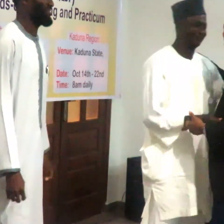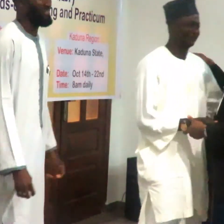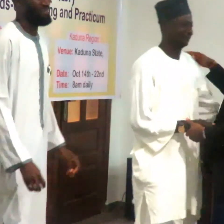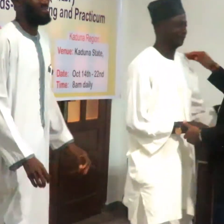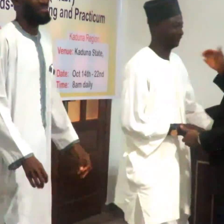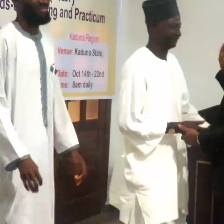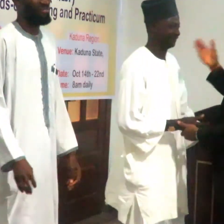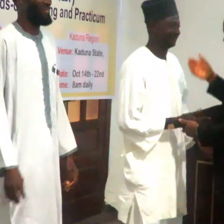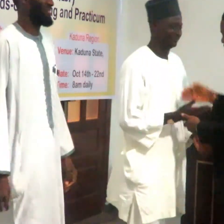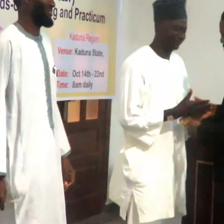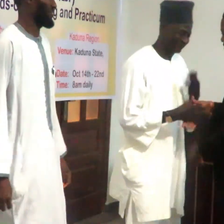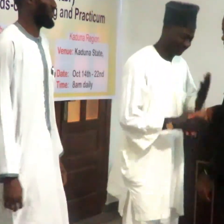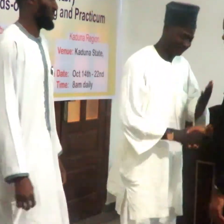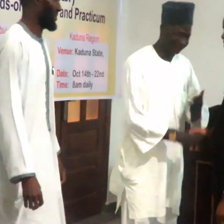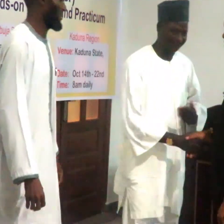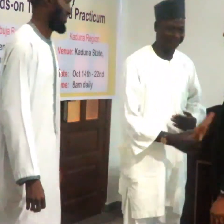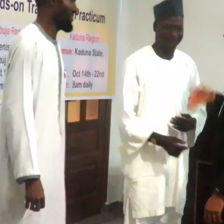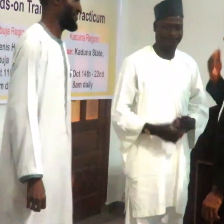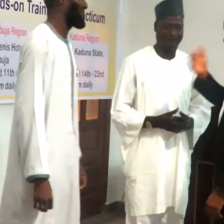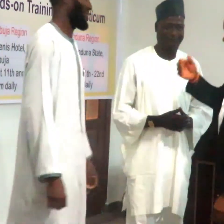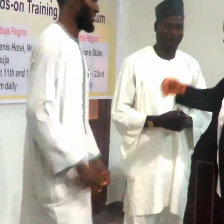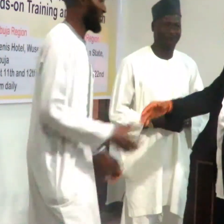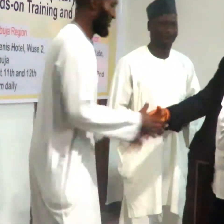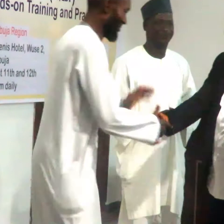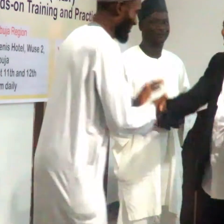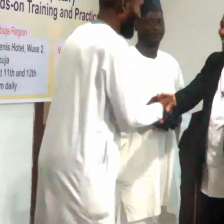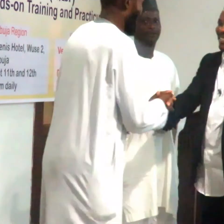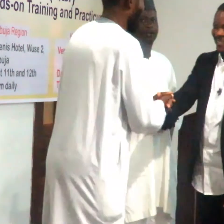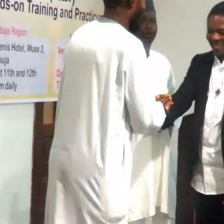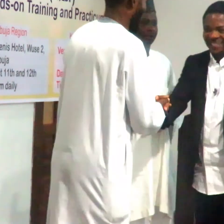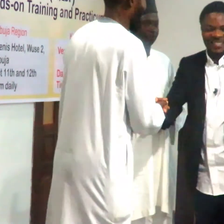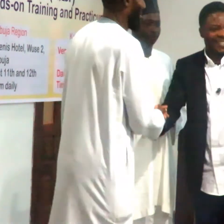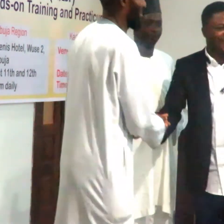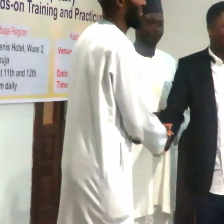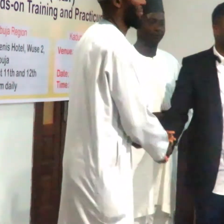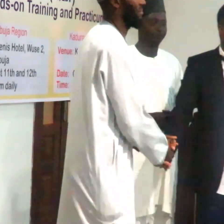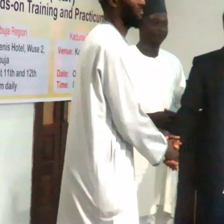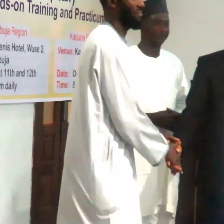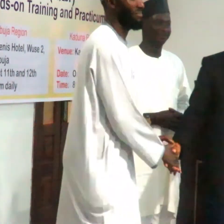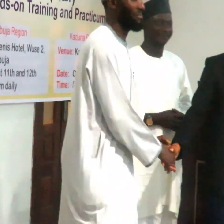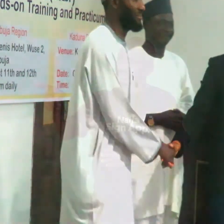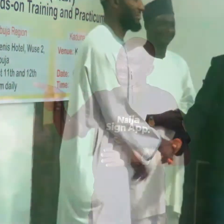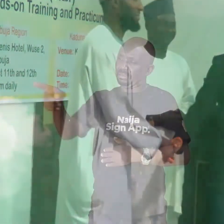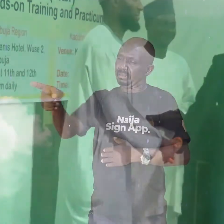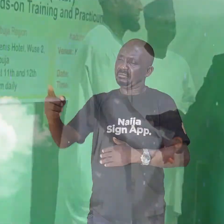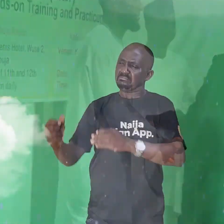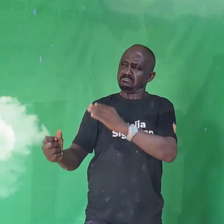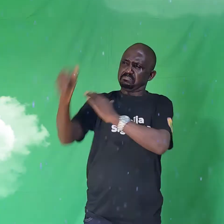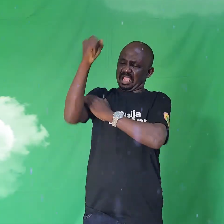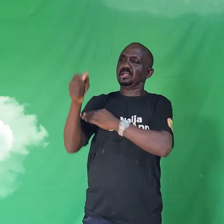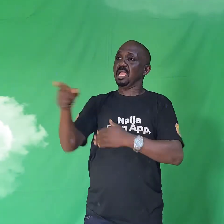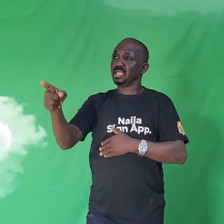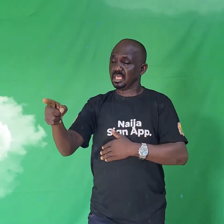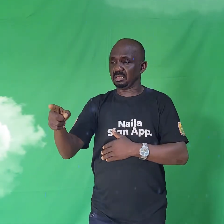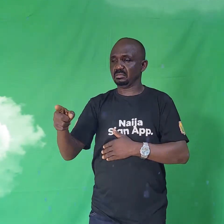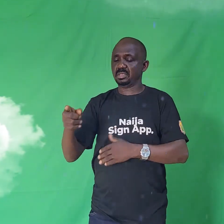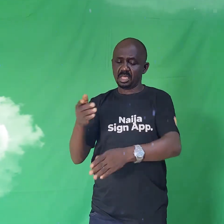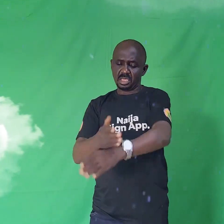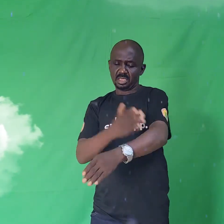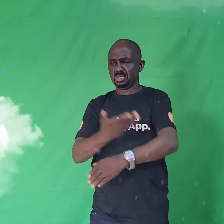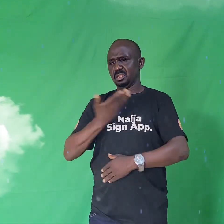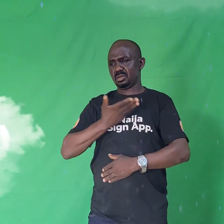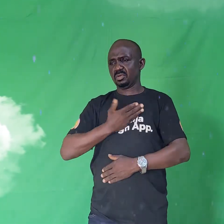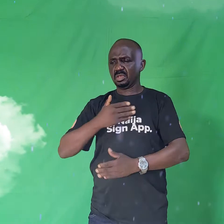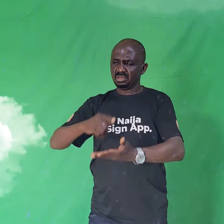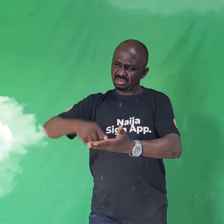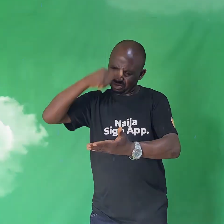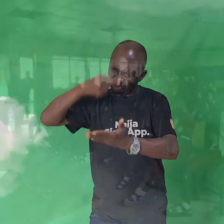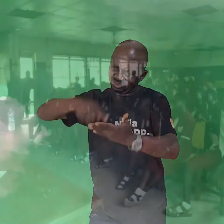work, it goes beyond S-DELI. It goes into the school systems whereby, they are claiming